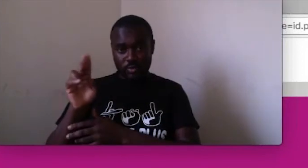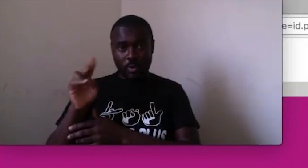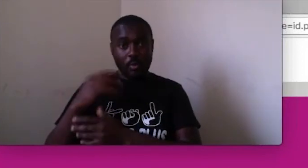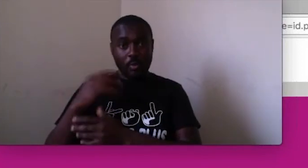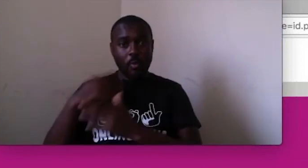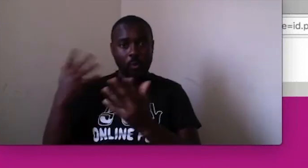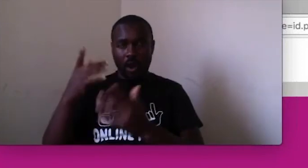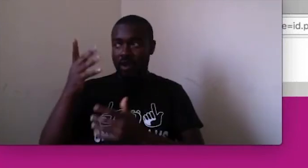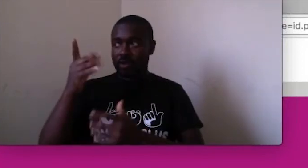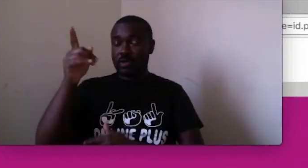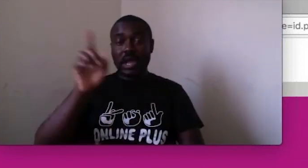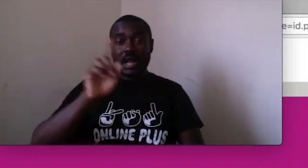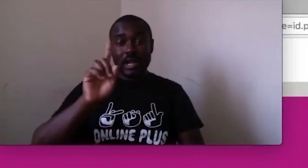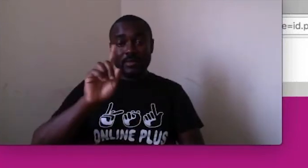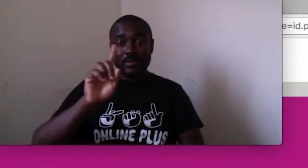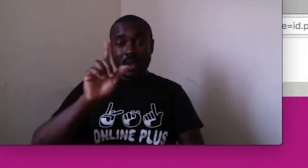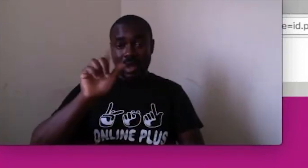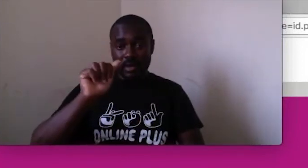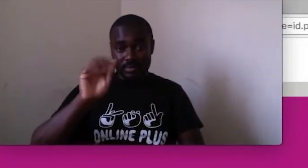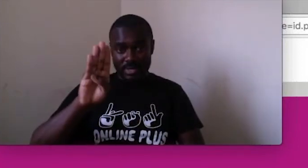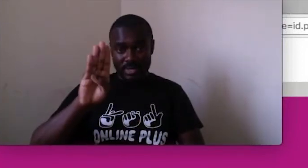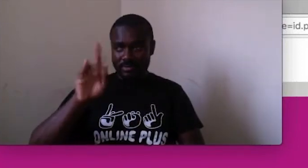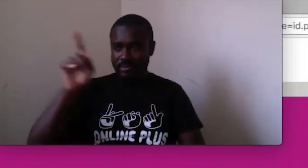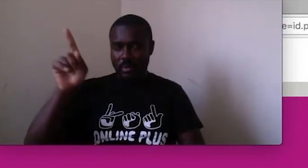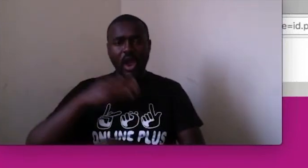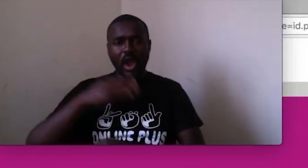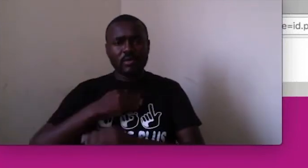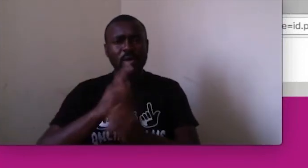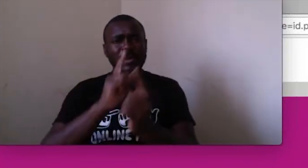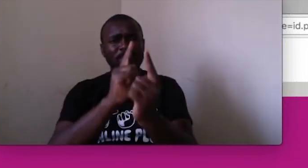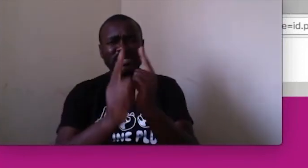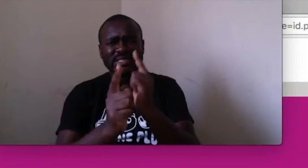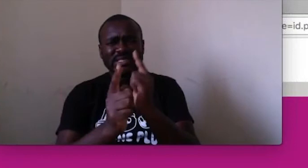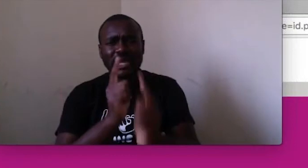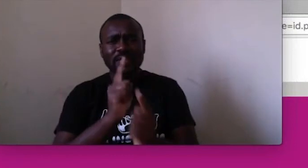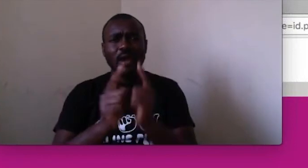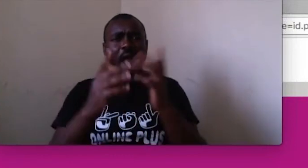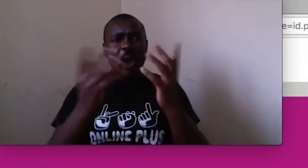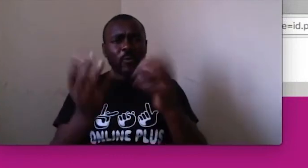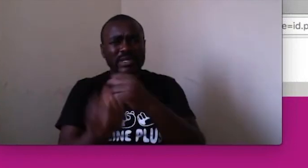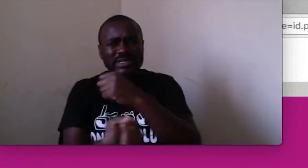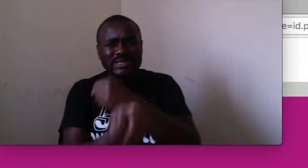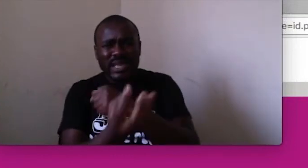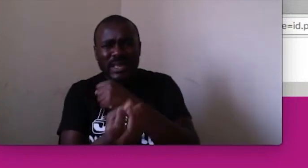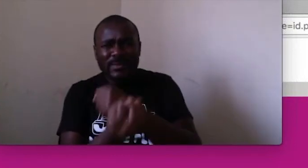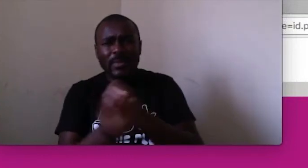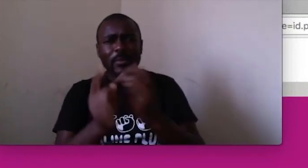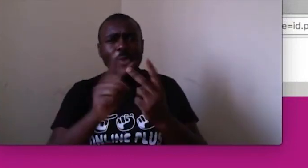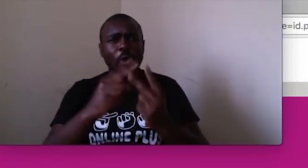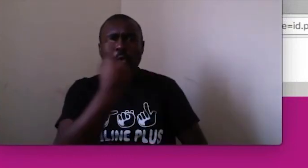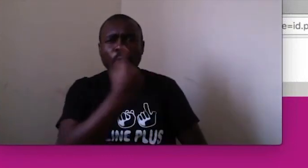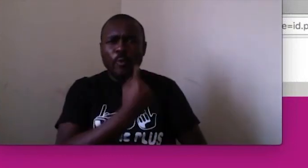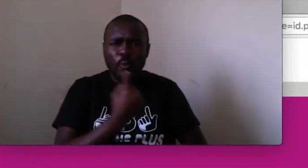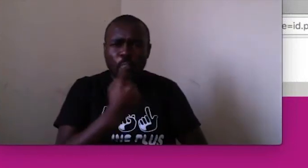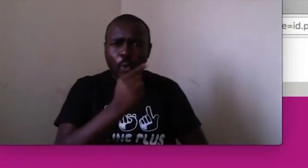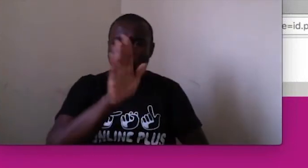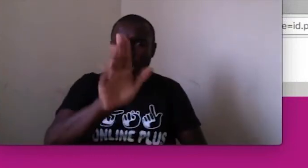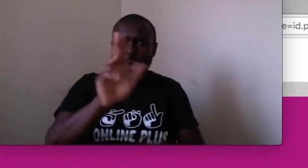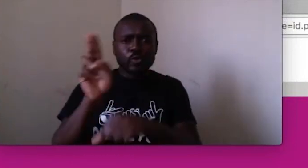When I started the Sex eLimu in Nailab They had mentors for us, they ed